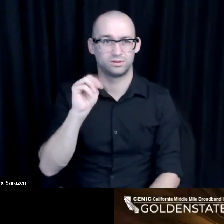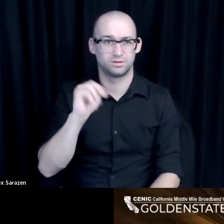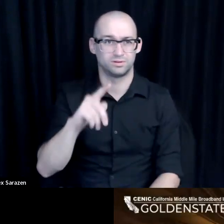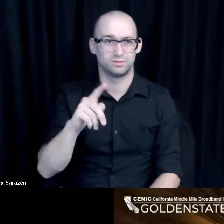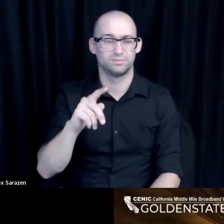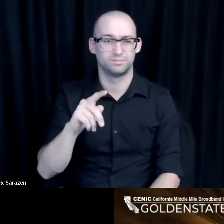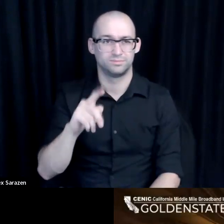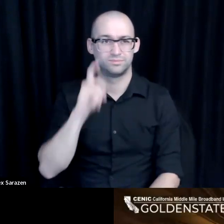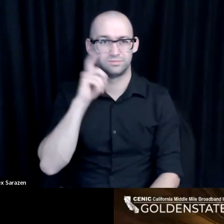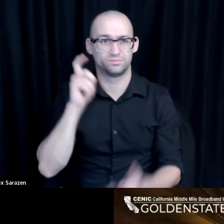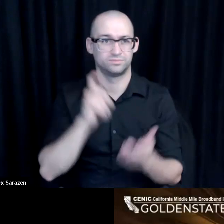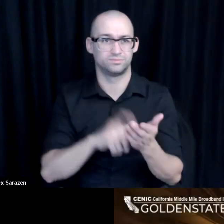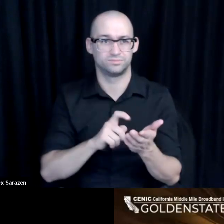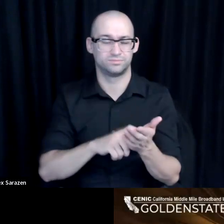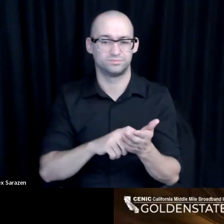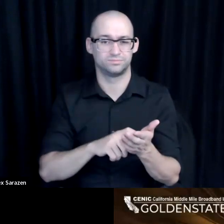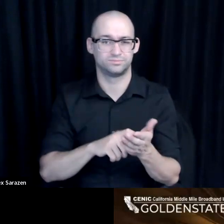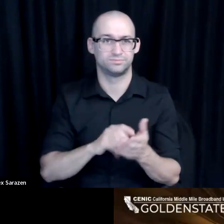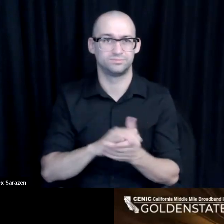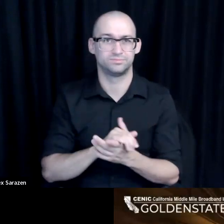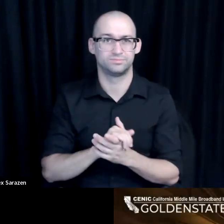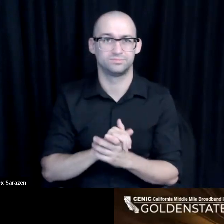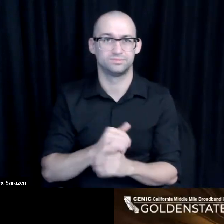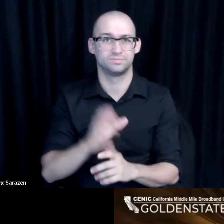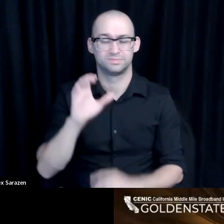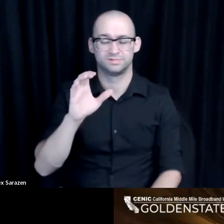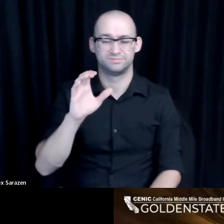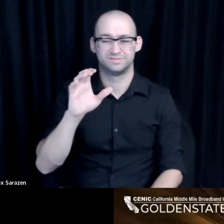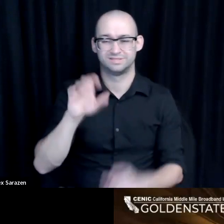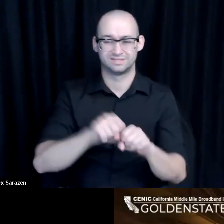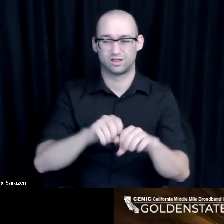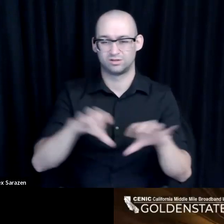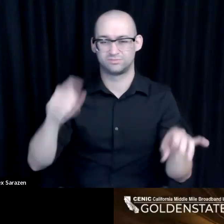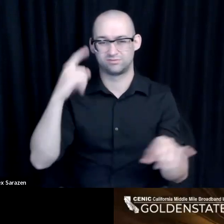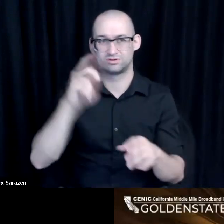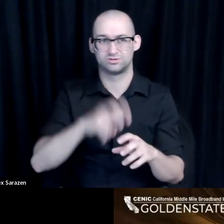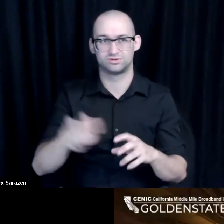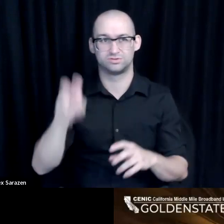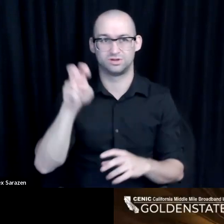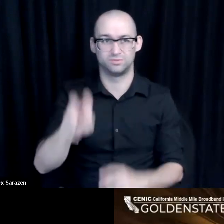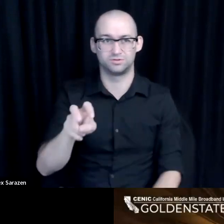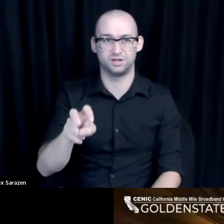about 10 full scholarships to travel with each boot camp that are funded by the funders that